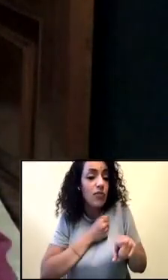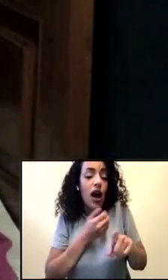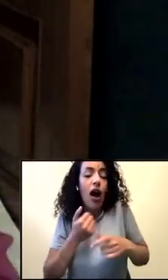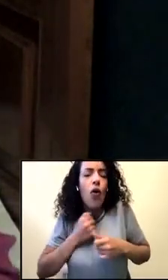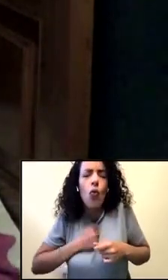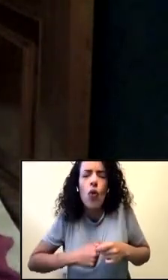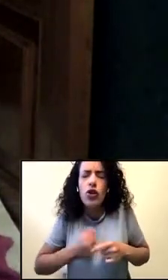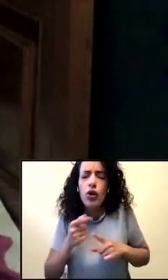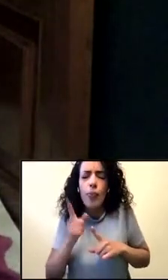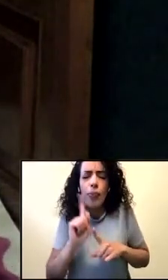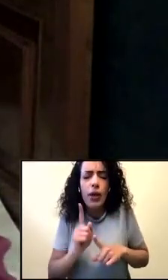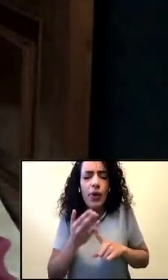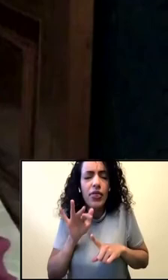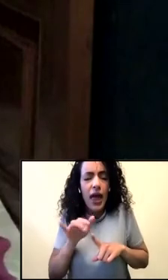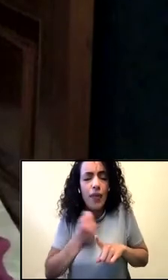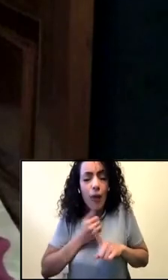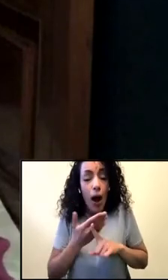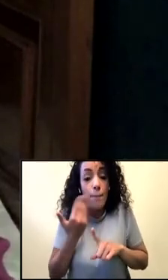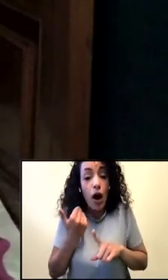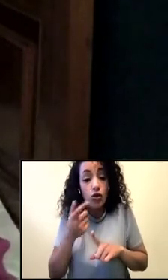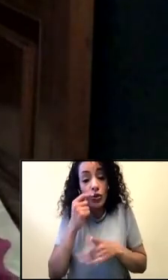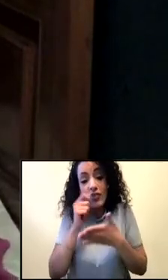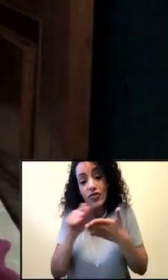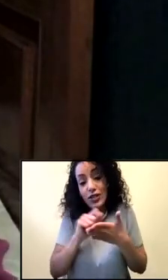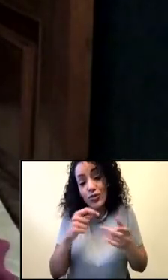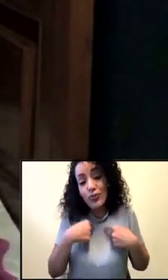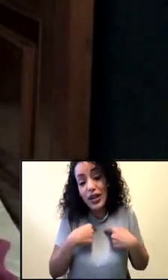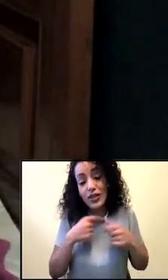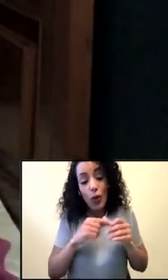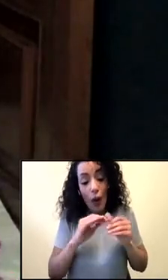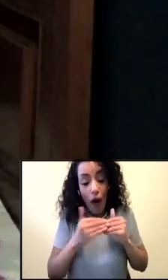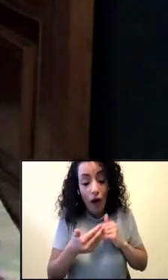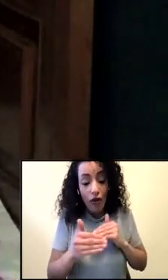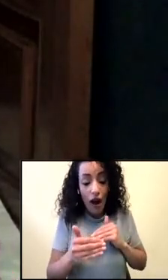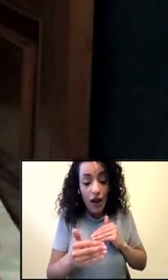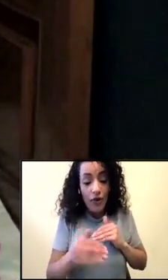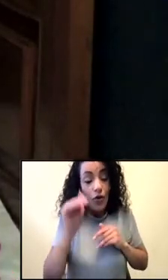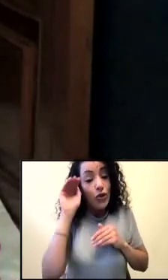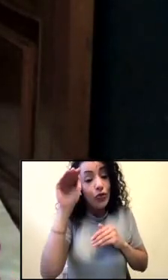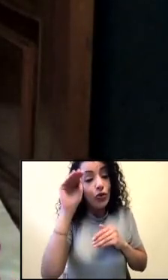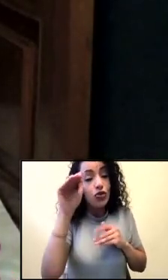So I would say archive for the future you know, it has whatever medium you want but it should